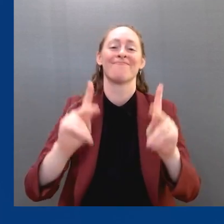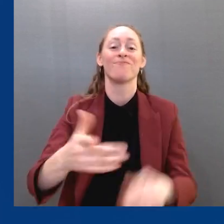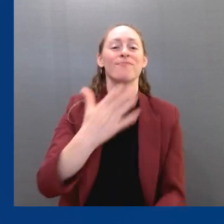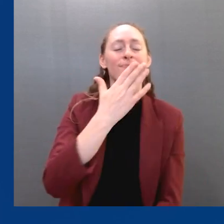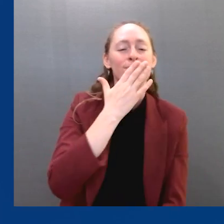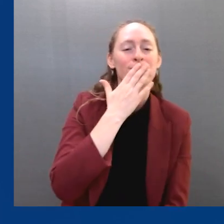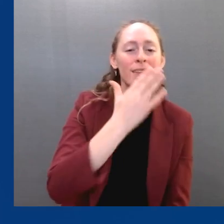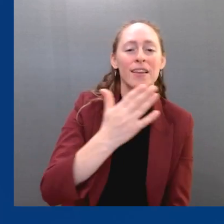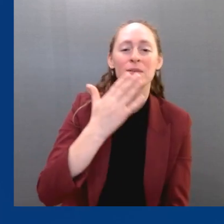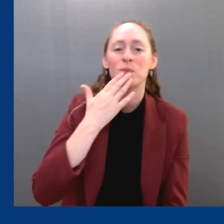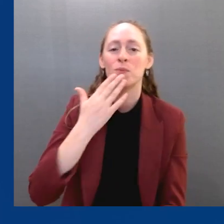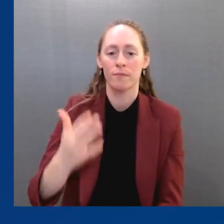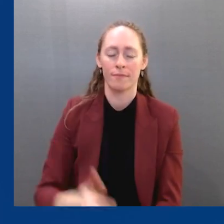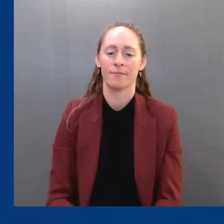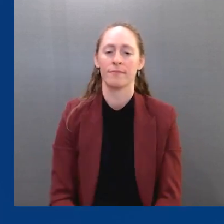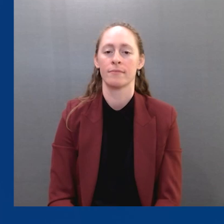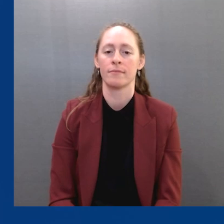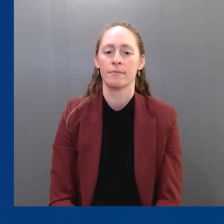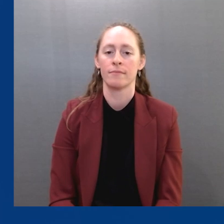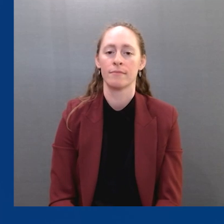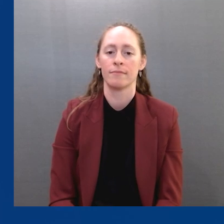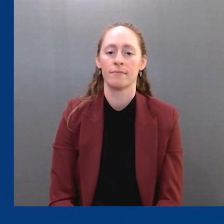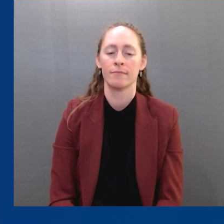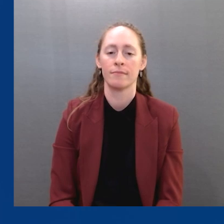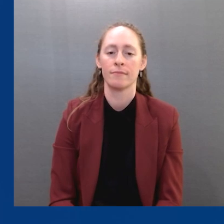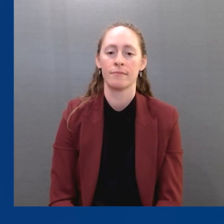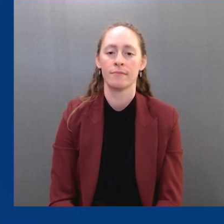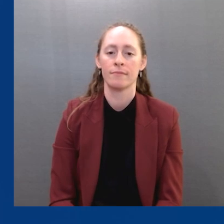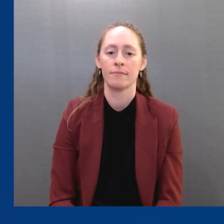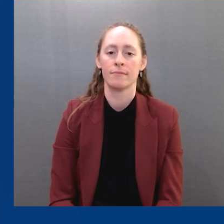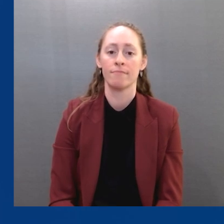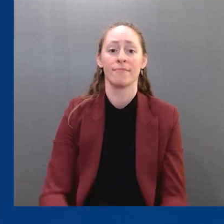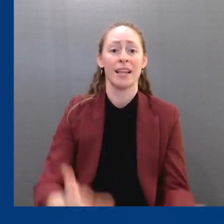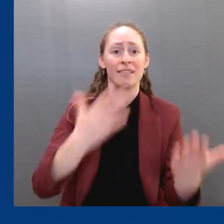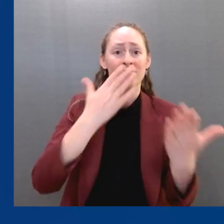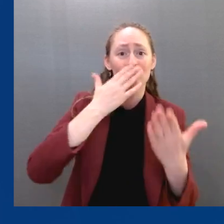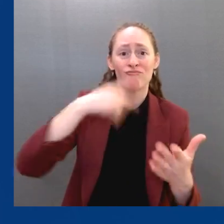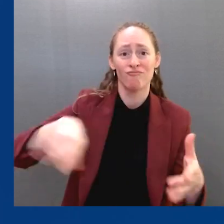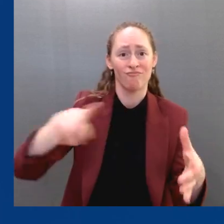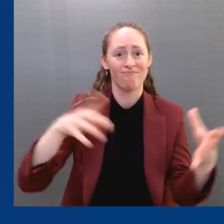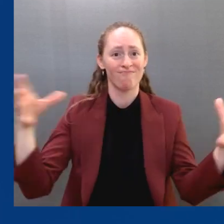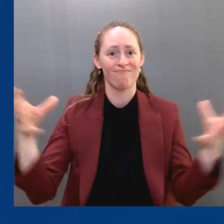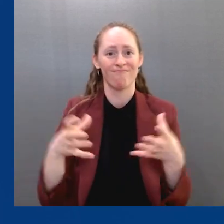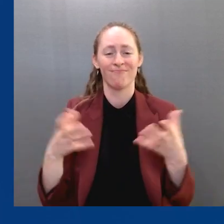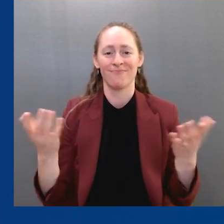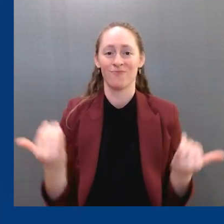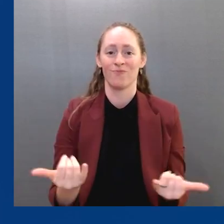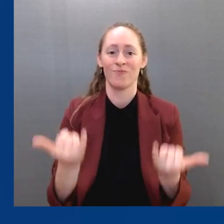Let me just finish off by saying thank you for joining us today. And, you know, as I started off with